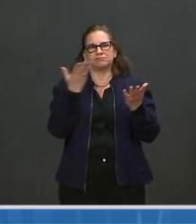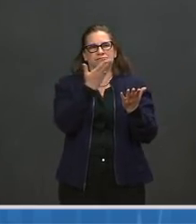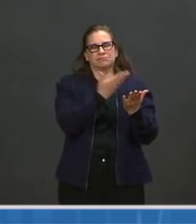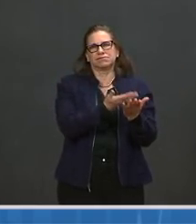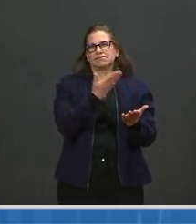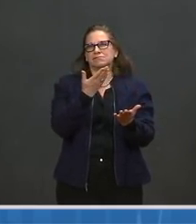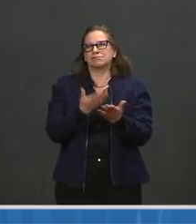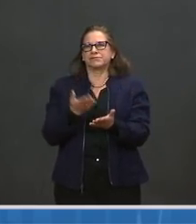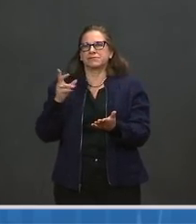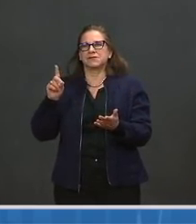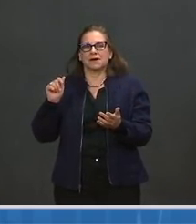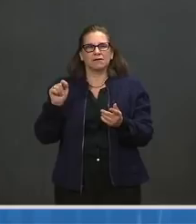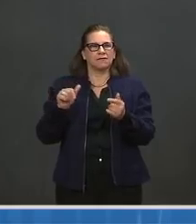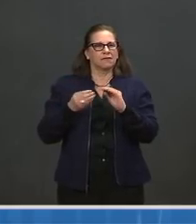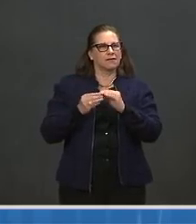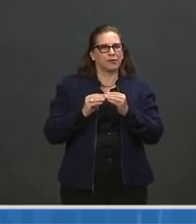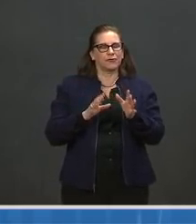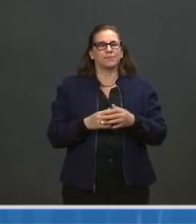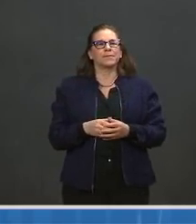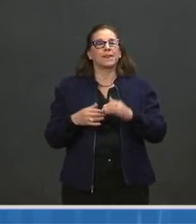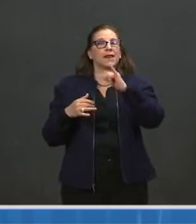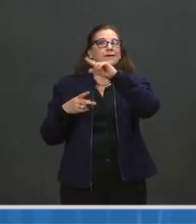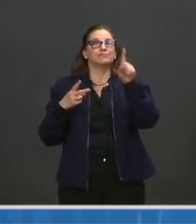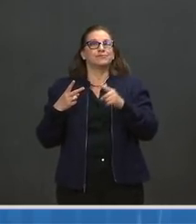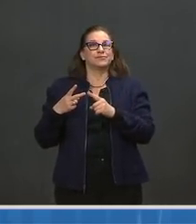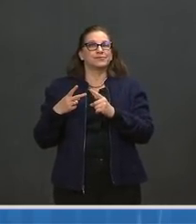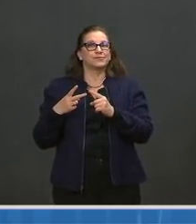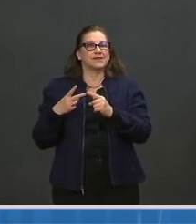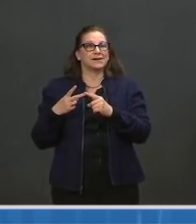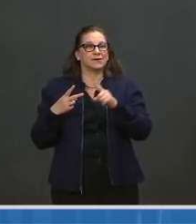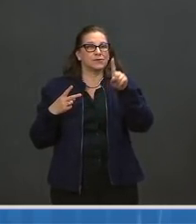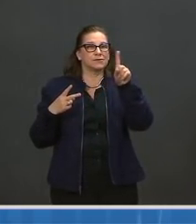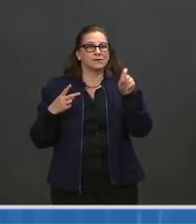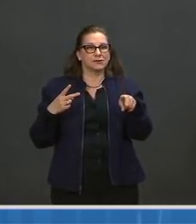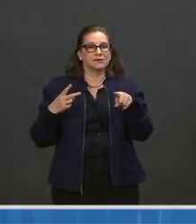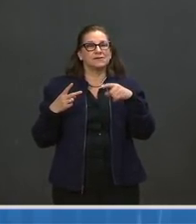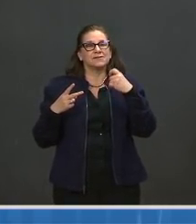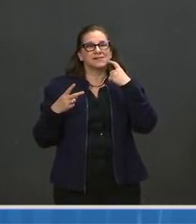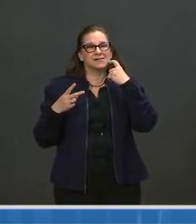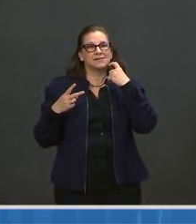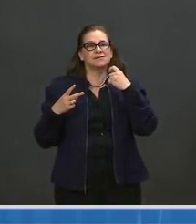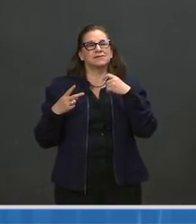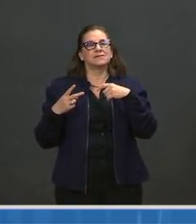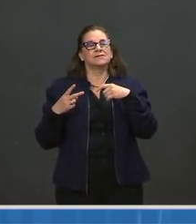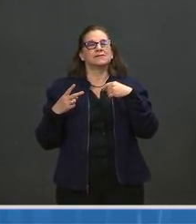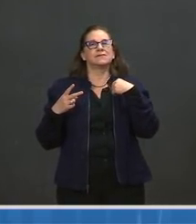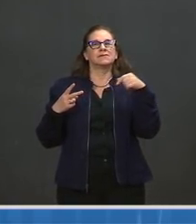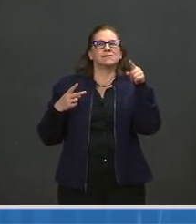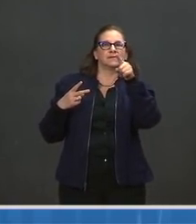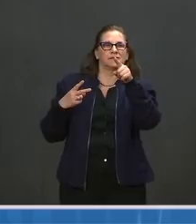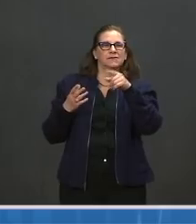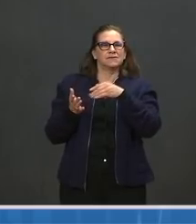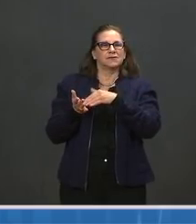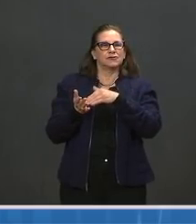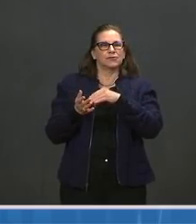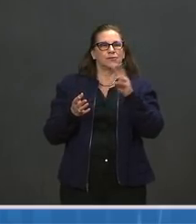which is, I believe, commenting on travel and the uptick in travel. And I think there was a --